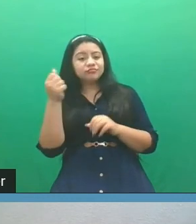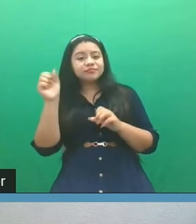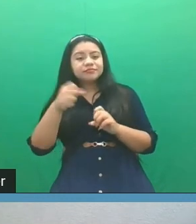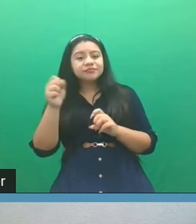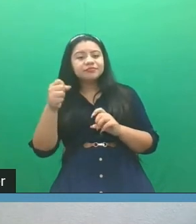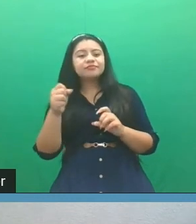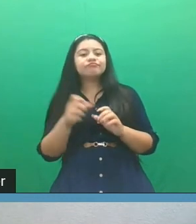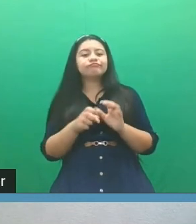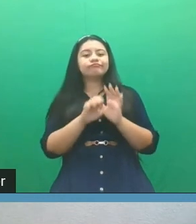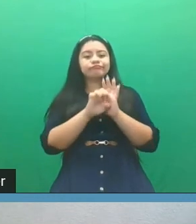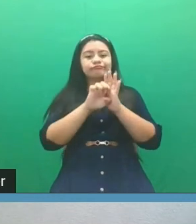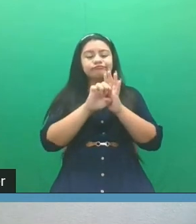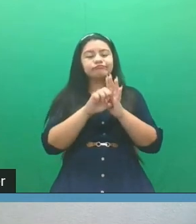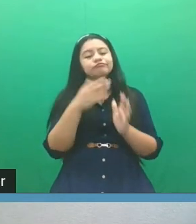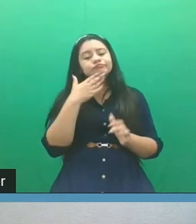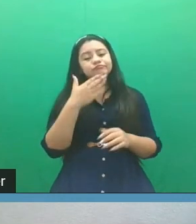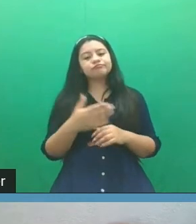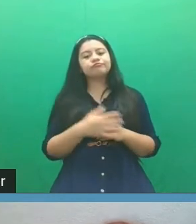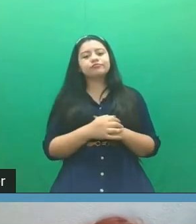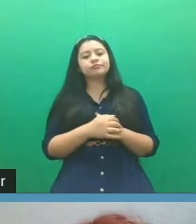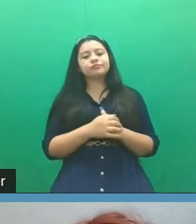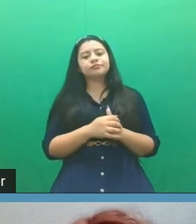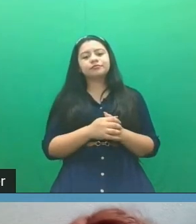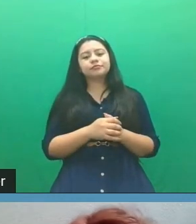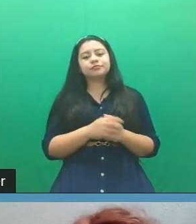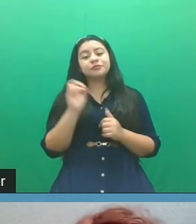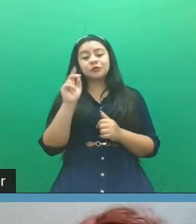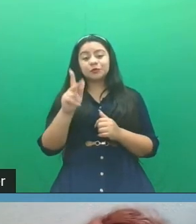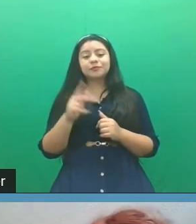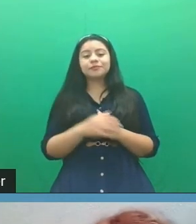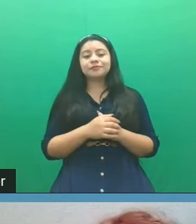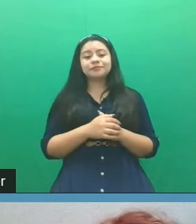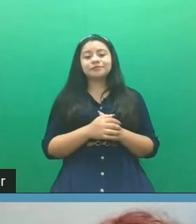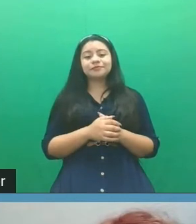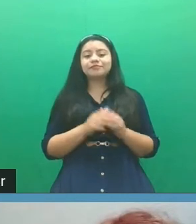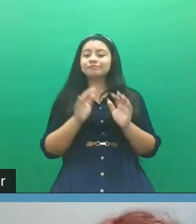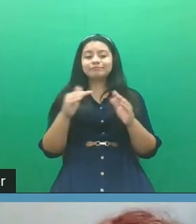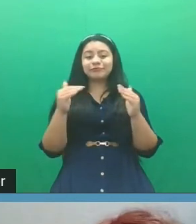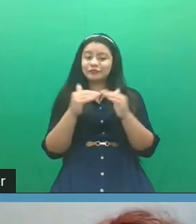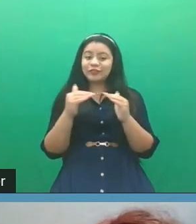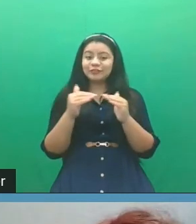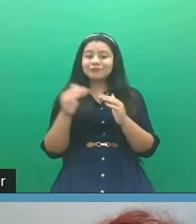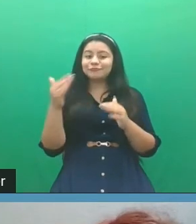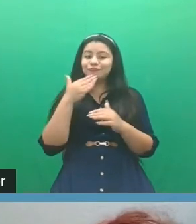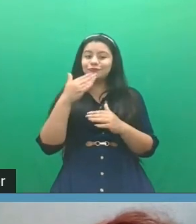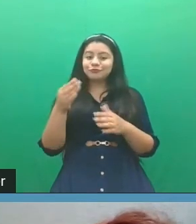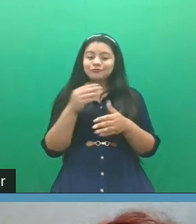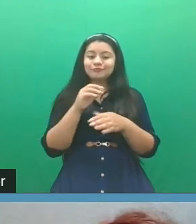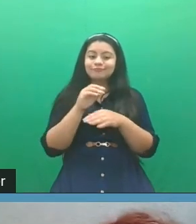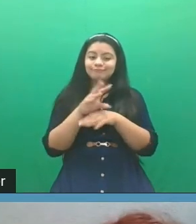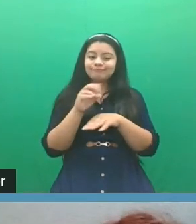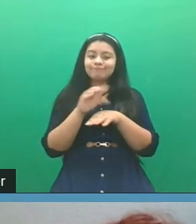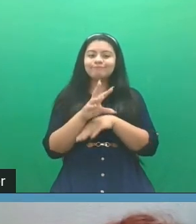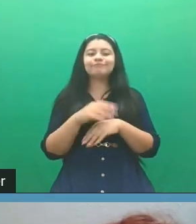comprehensive I guess. Okay that's fair enough. It's great advice. So this is the final question,